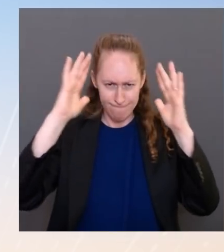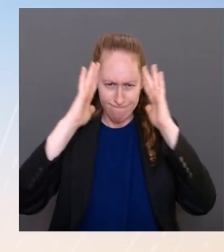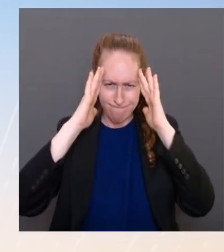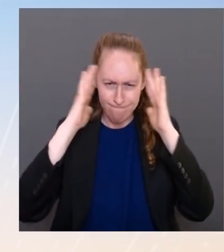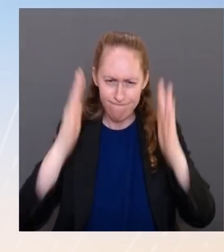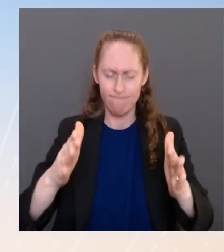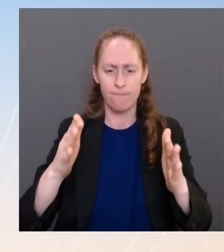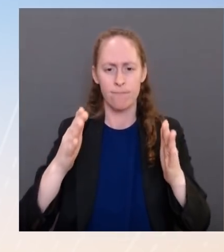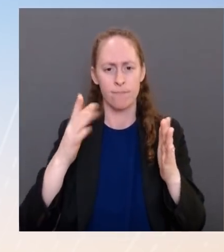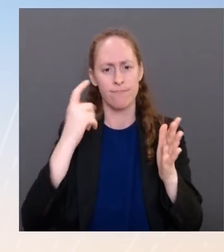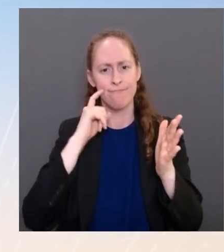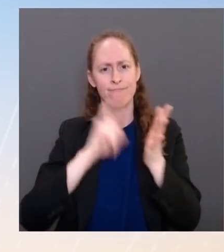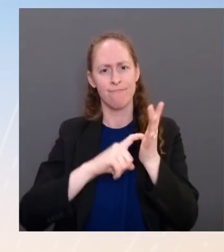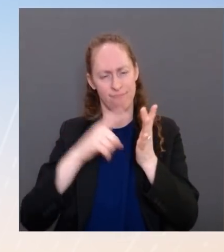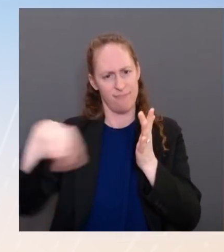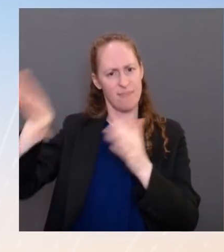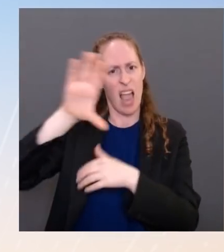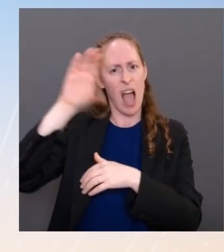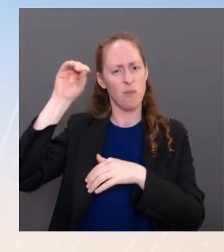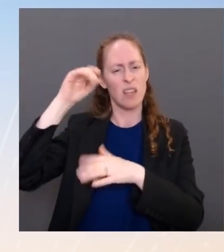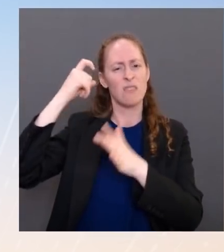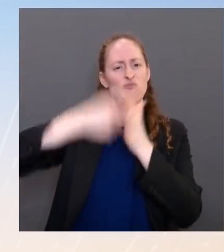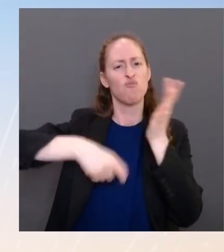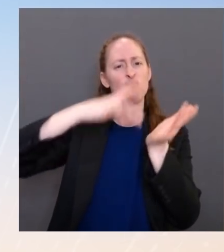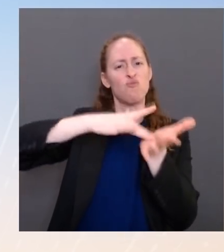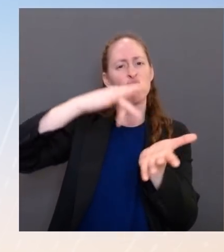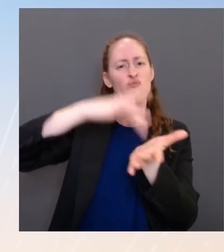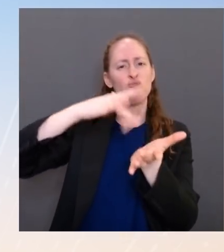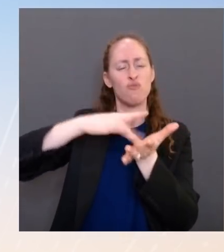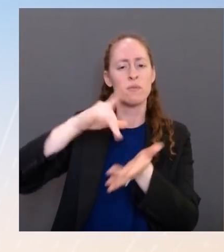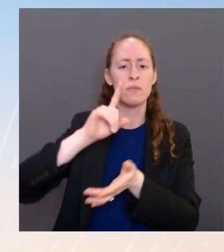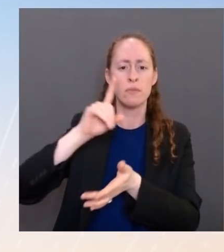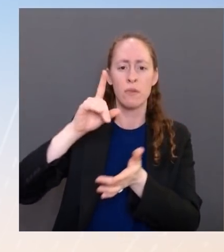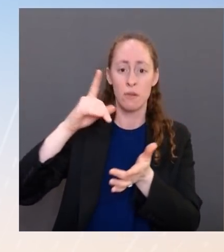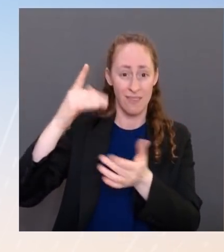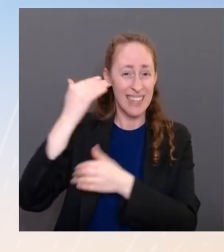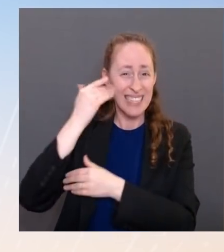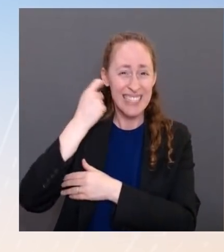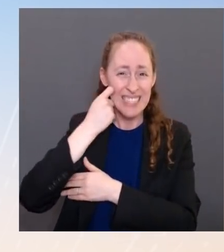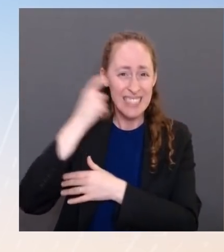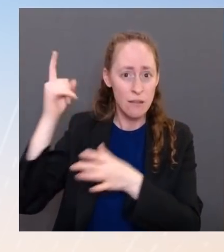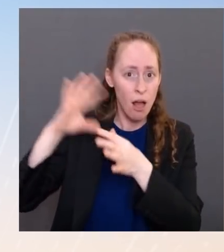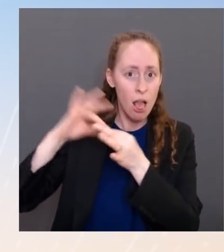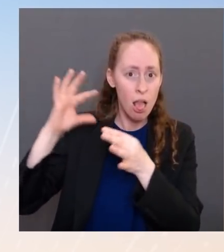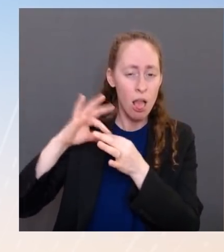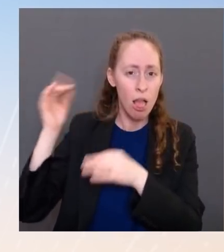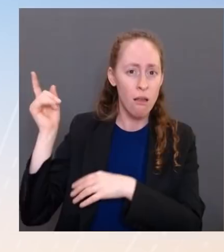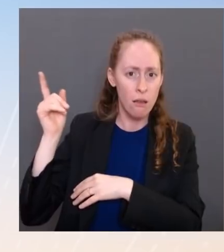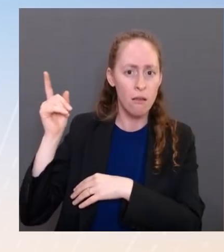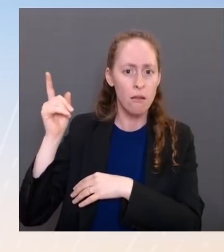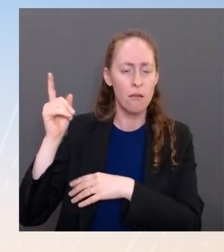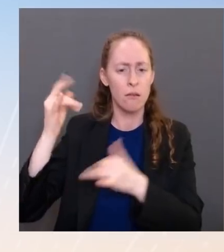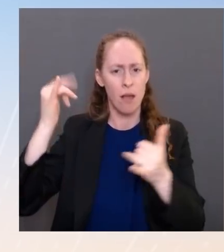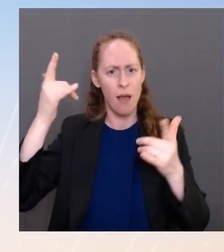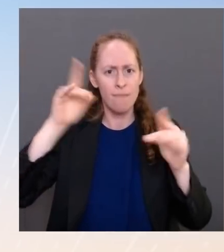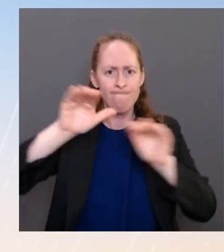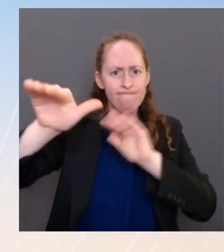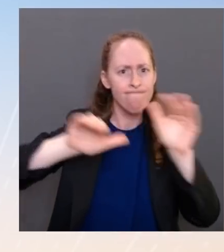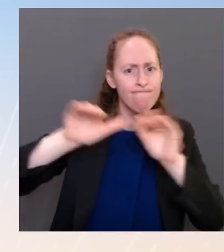And he even talked about -- he asked local gas stations to look at the prices and see if they could make a cut themselves.